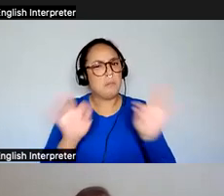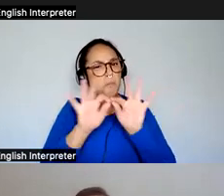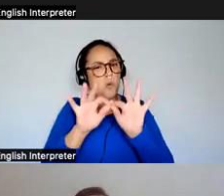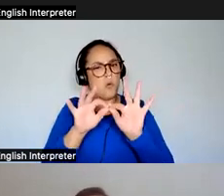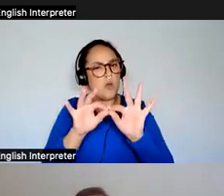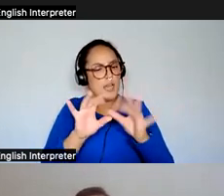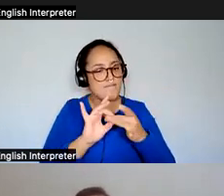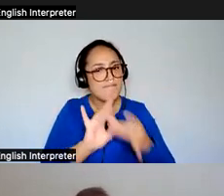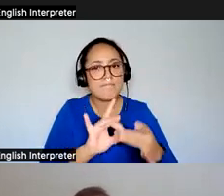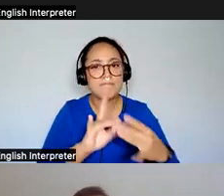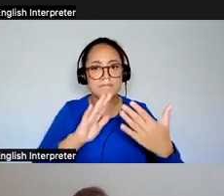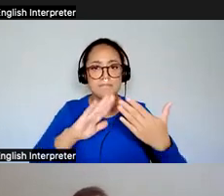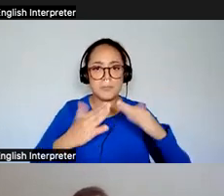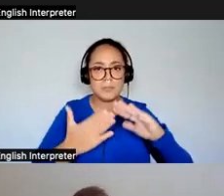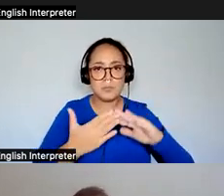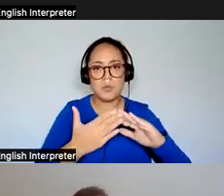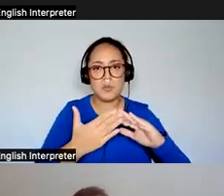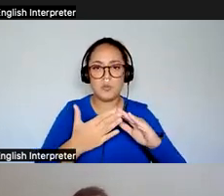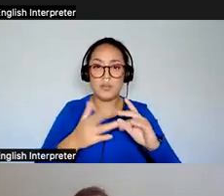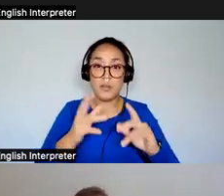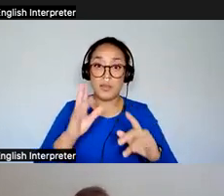It's just really bad for the work, right?